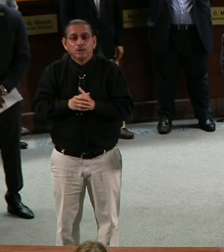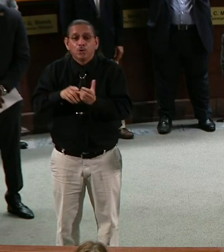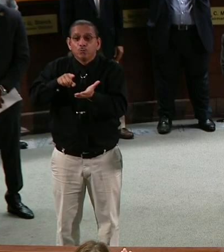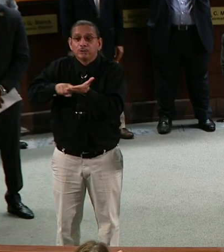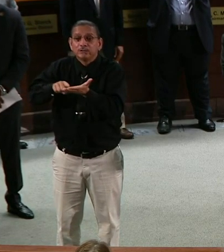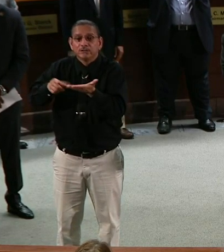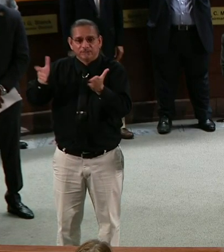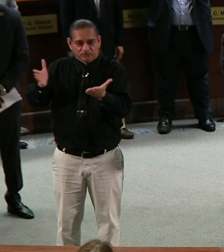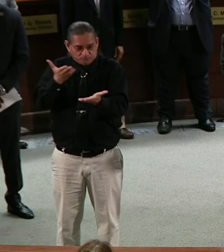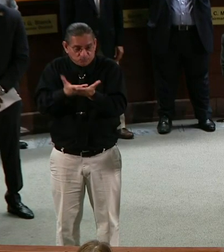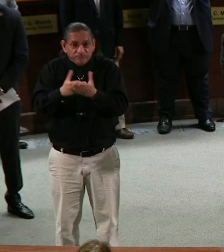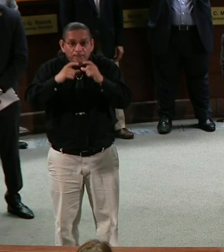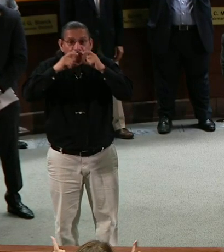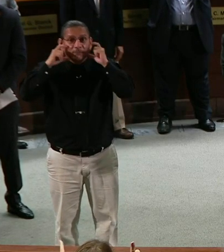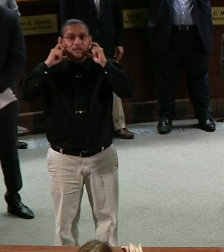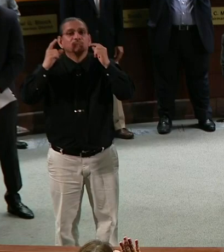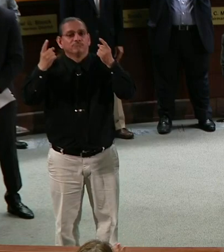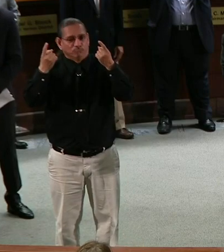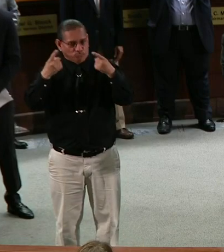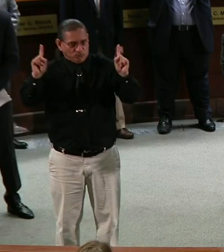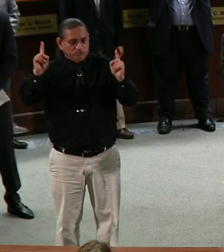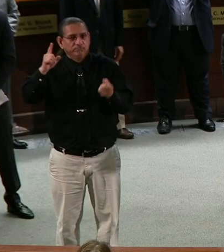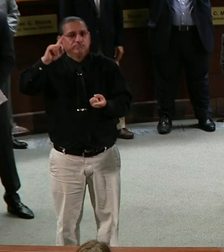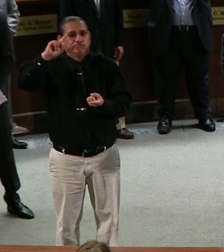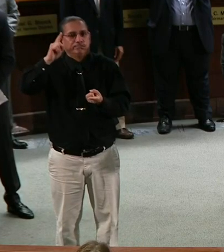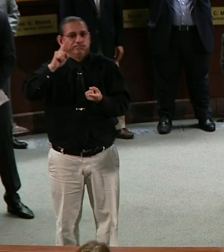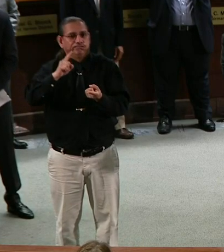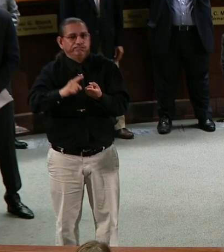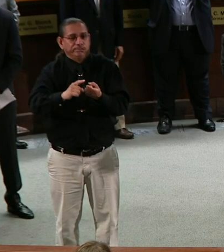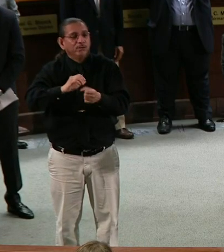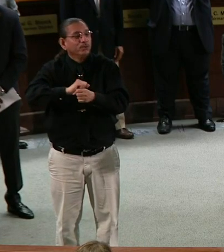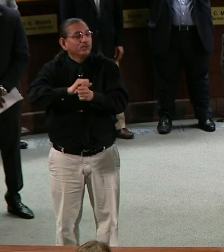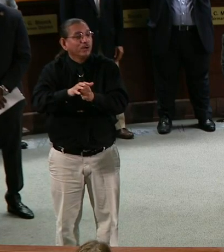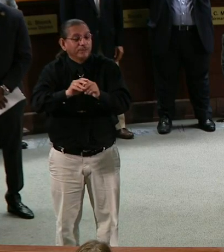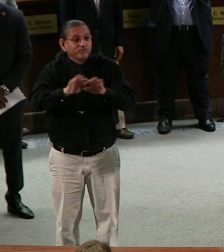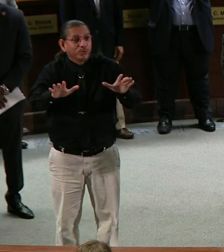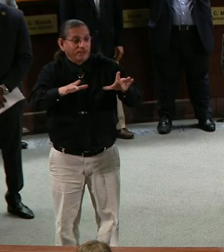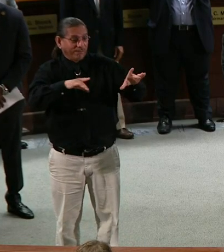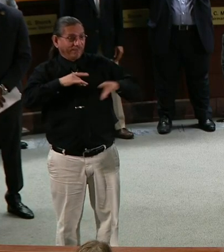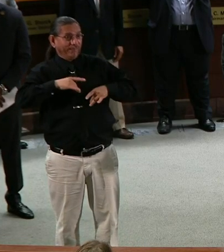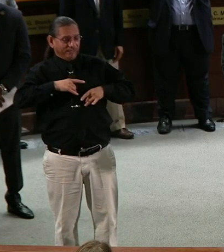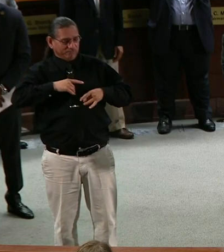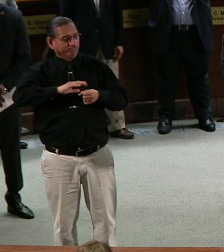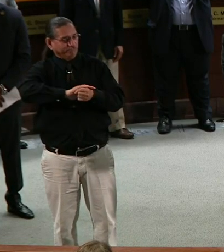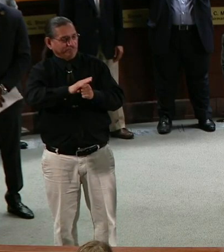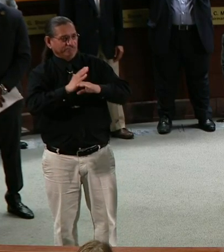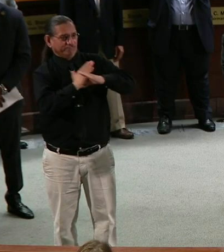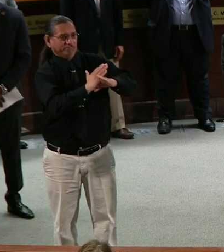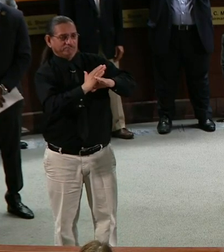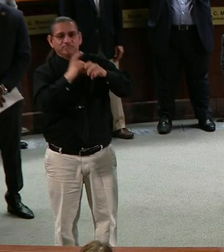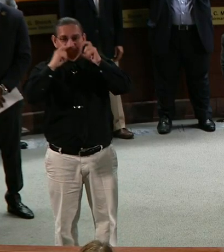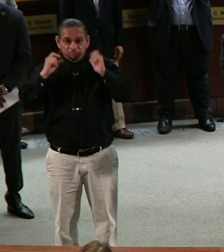INCREASINGLY SHOW HOW EFFECTIVE FACE COVERINGS CAN BE TO REDUCE